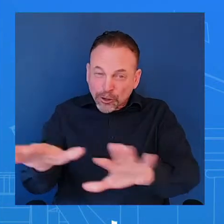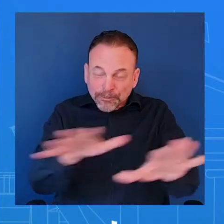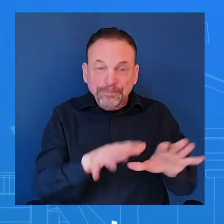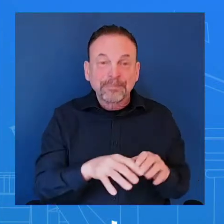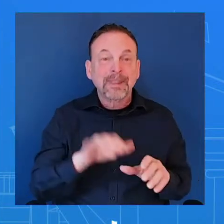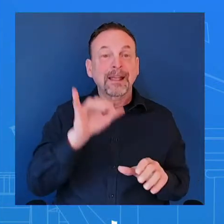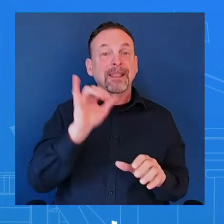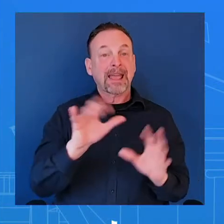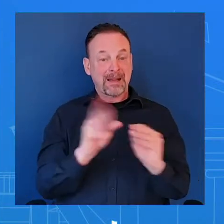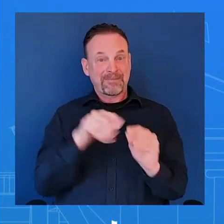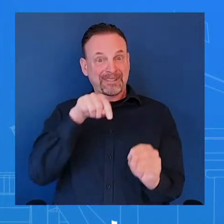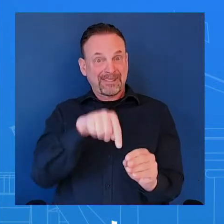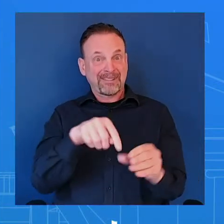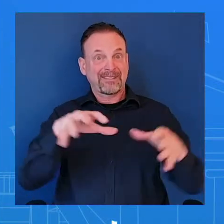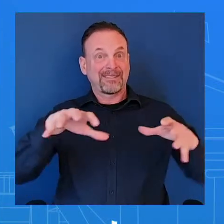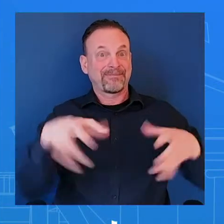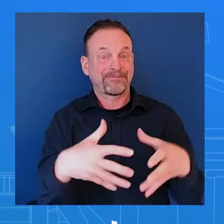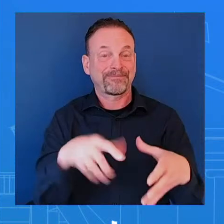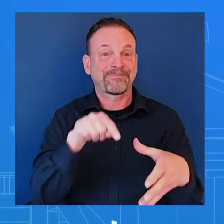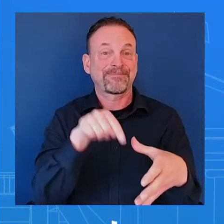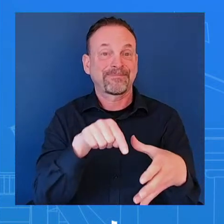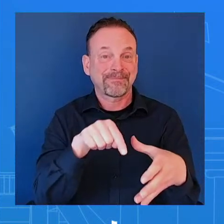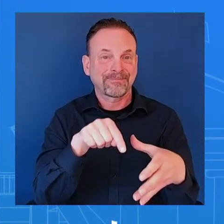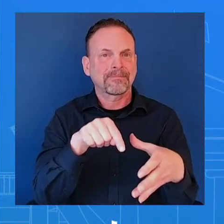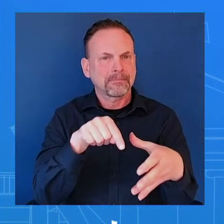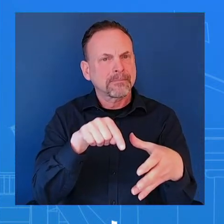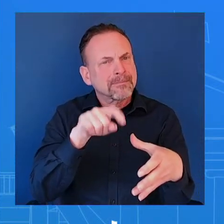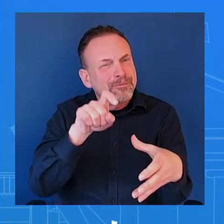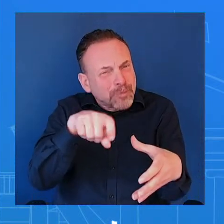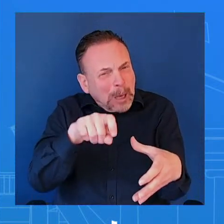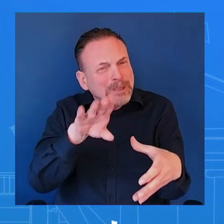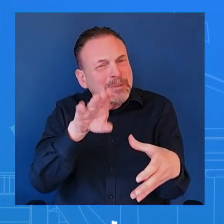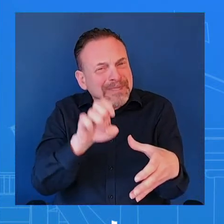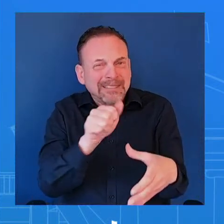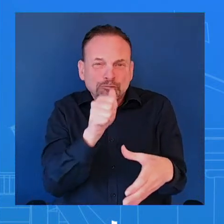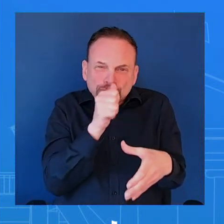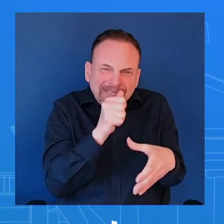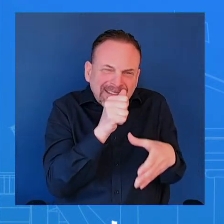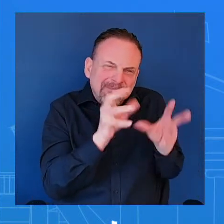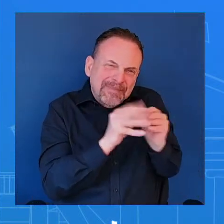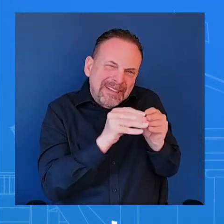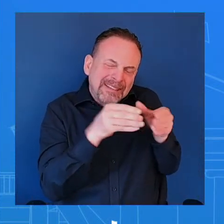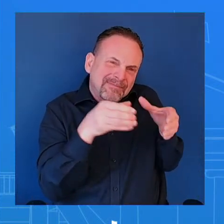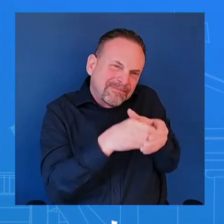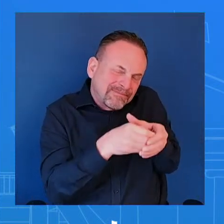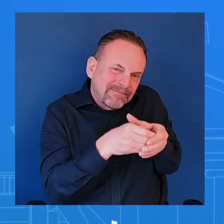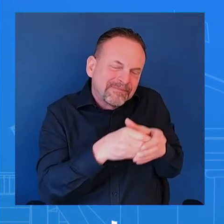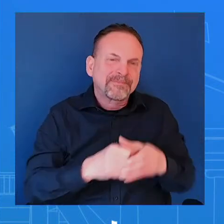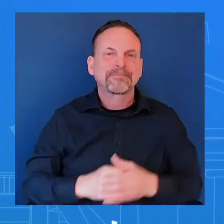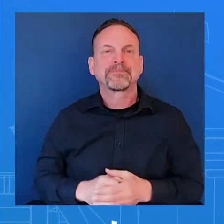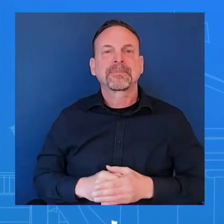it's supposed to be private. They wanted a private meeting. That was something that, as we have done our outreach -- as you know, senior White House officials